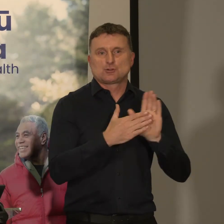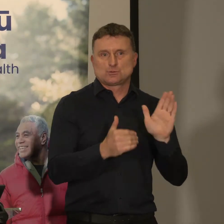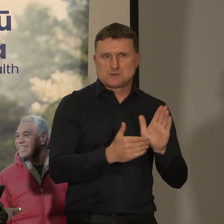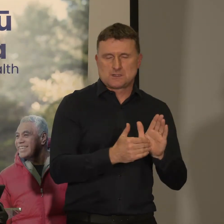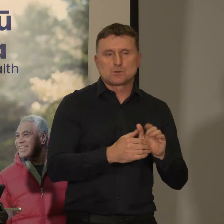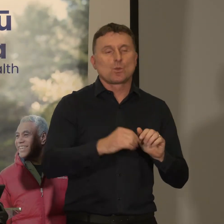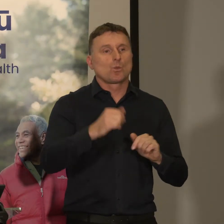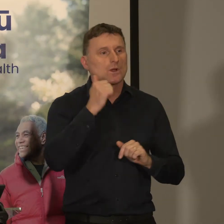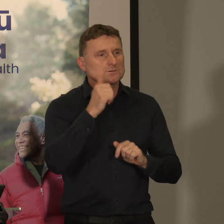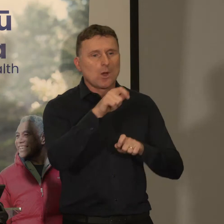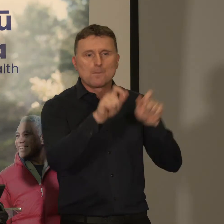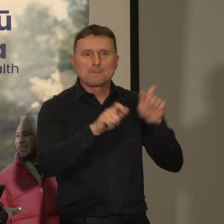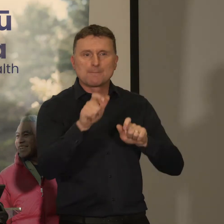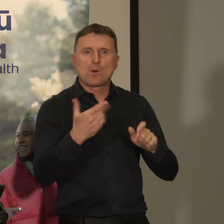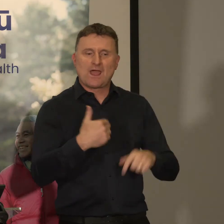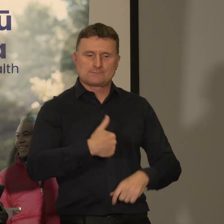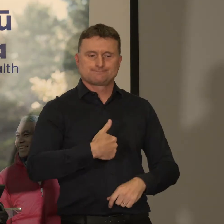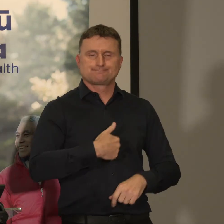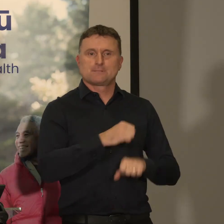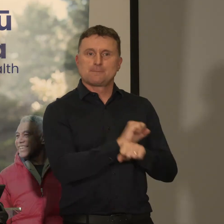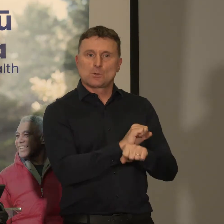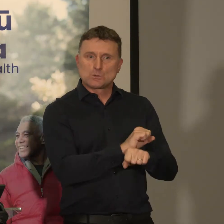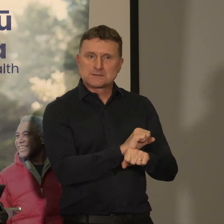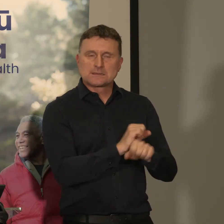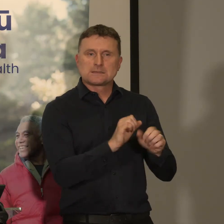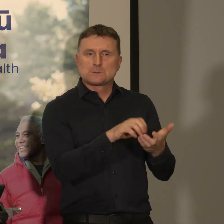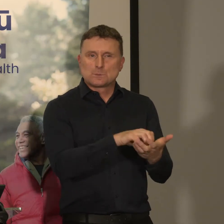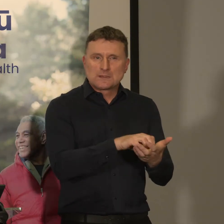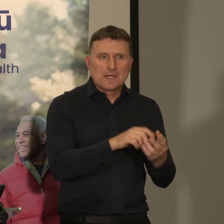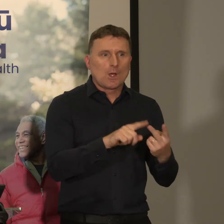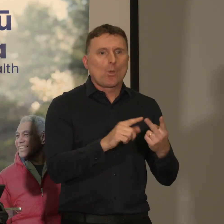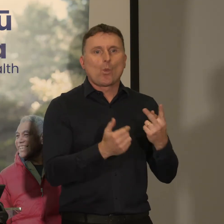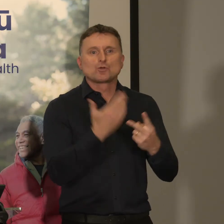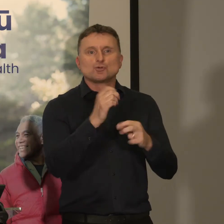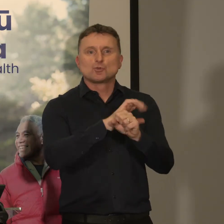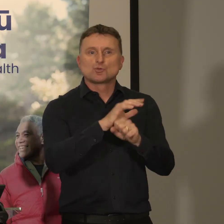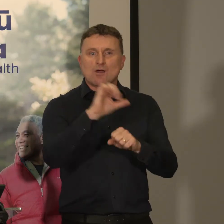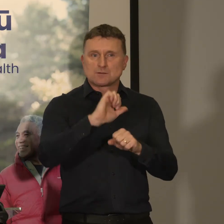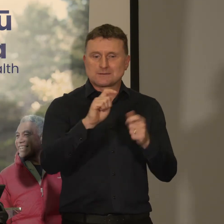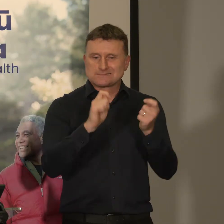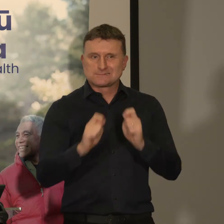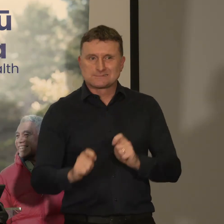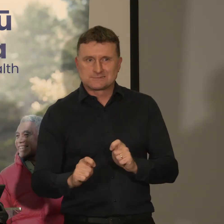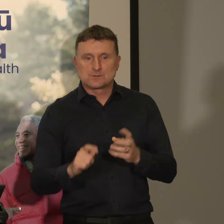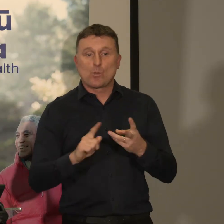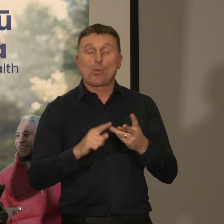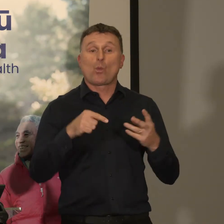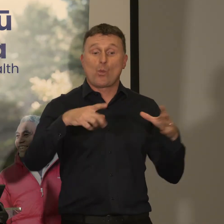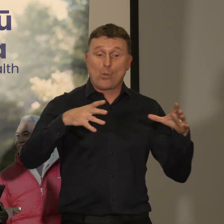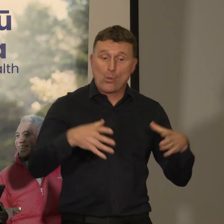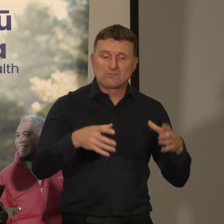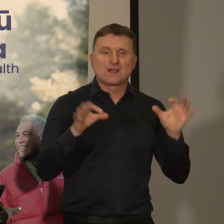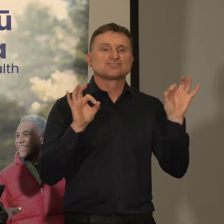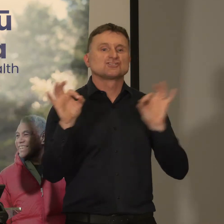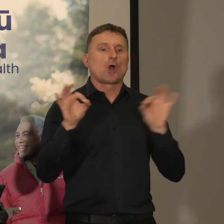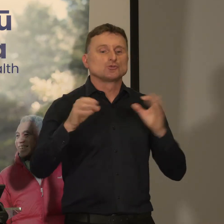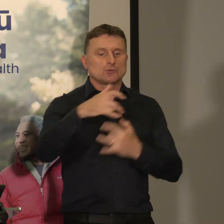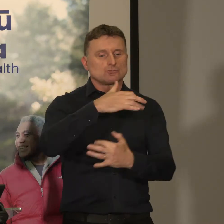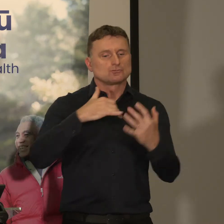population immunity, increase in new variants, and the changes in our collective